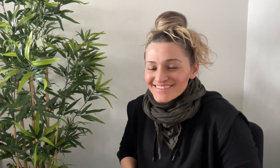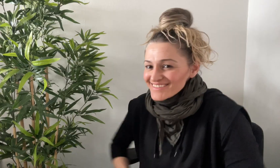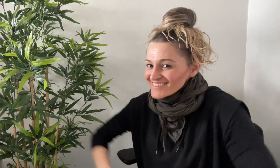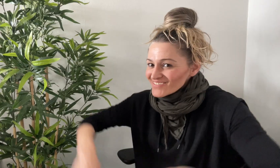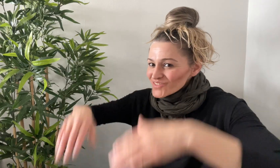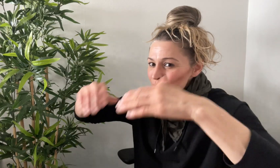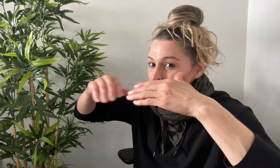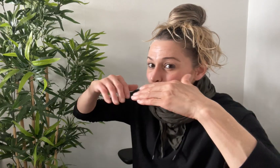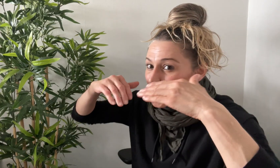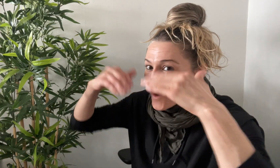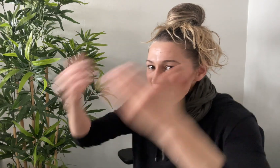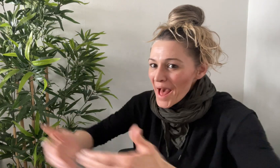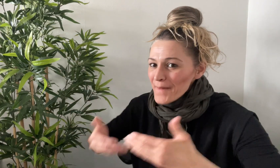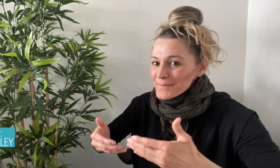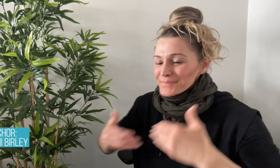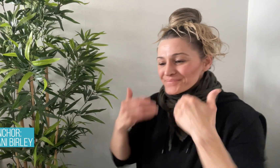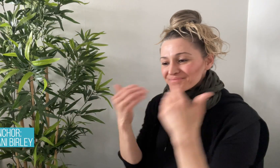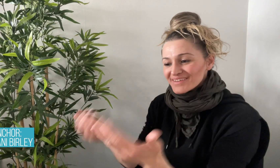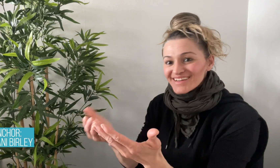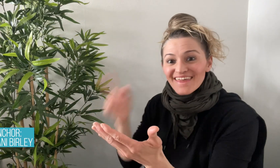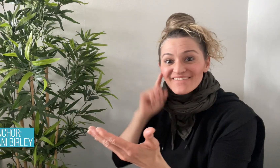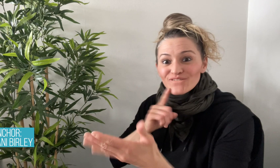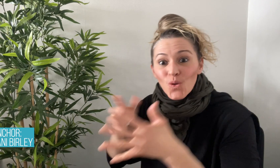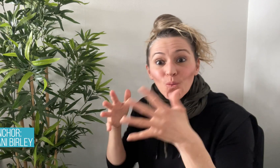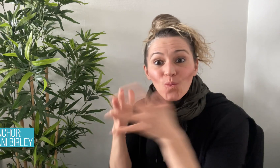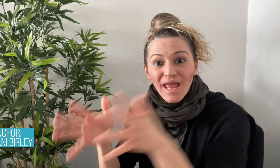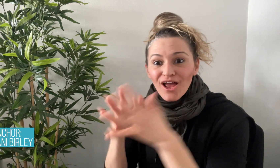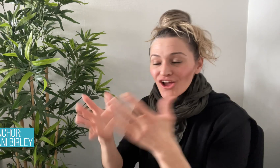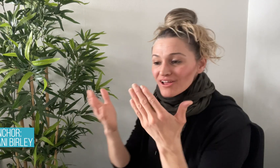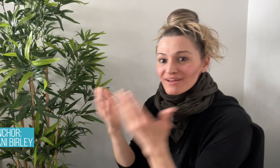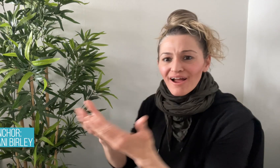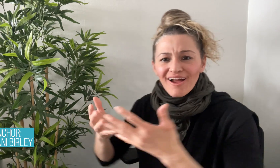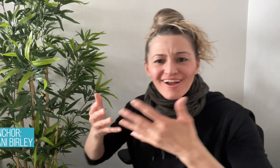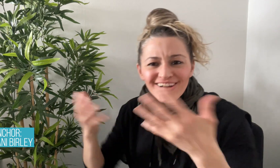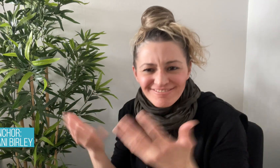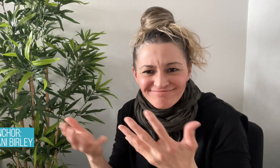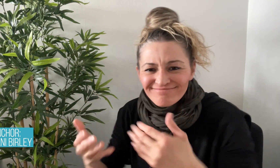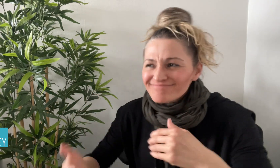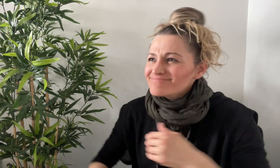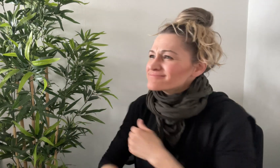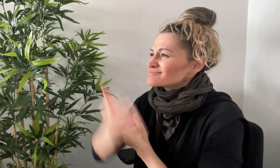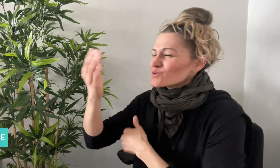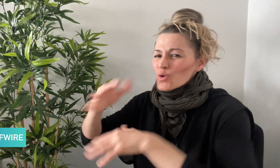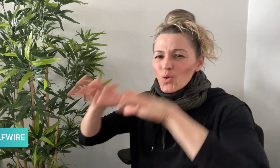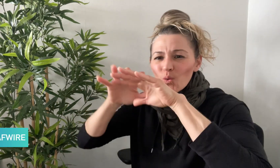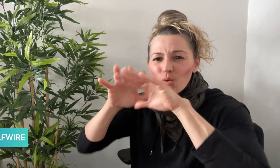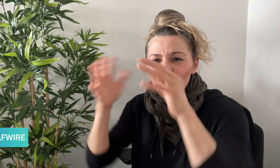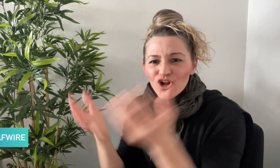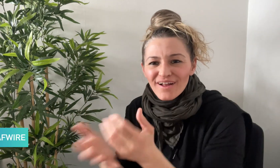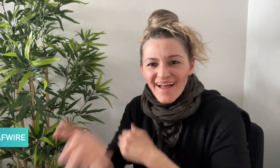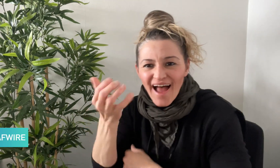Welcome to DeafWire where we share interesting